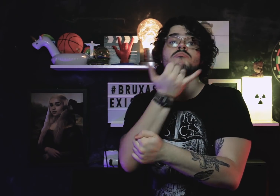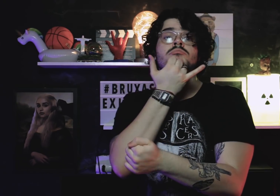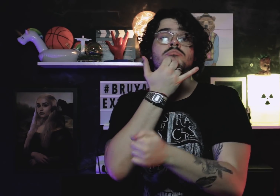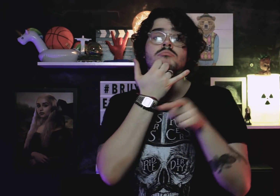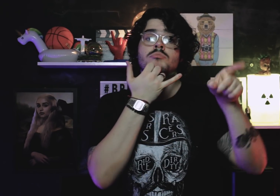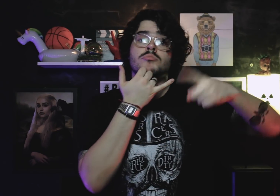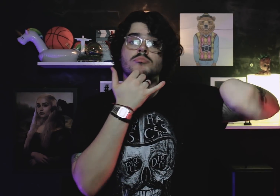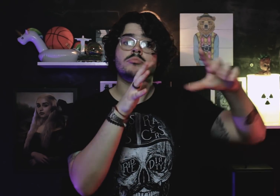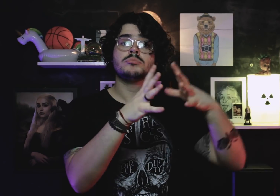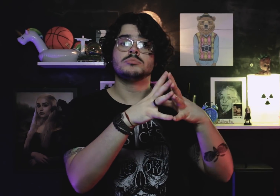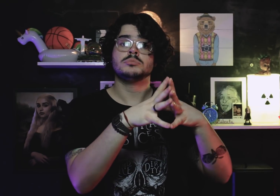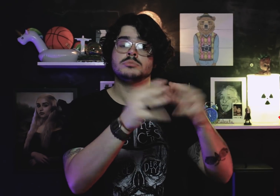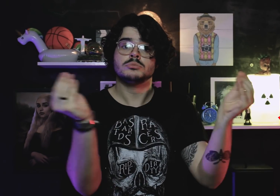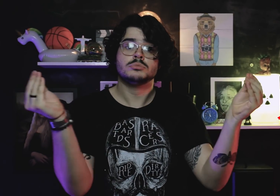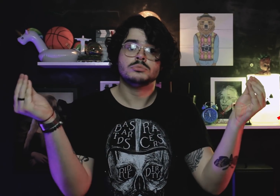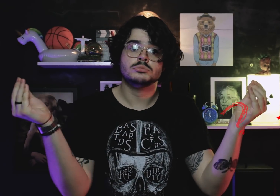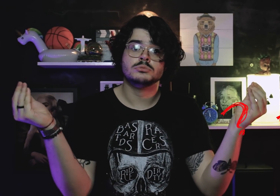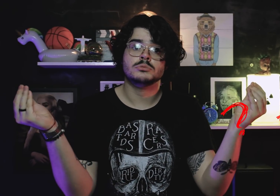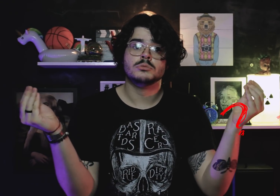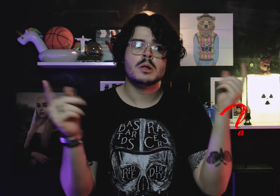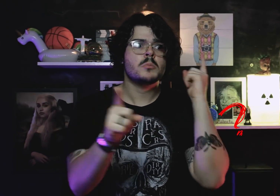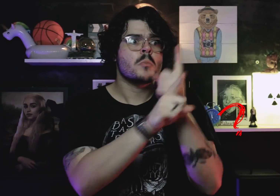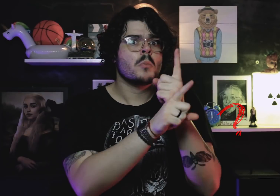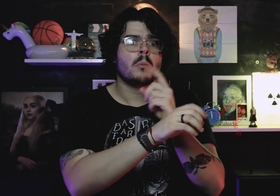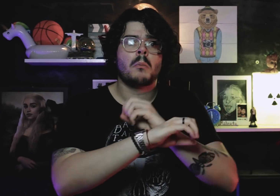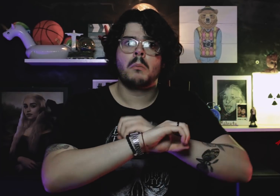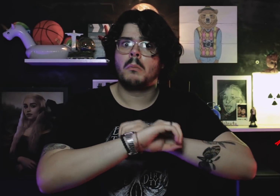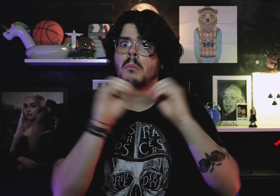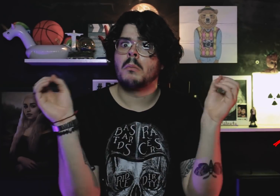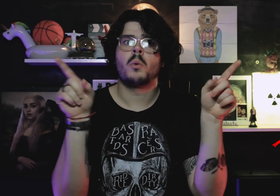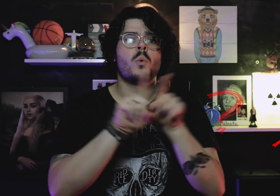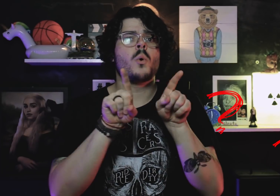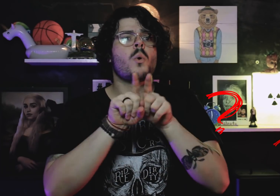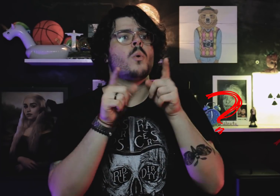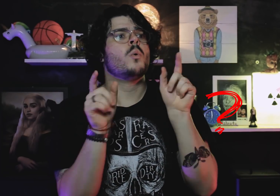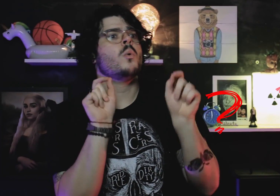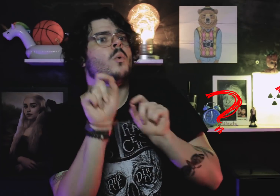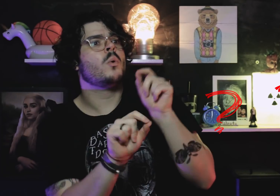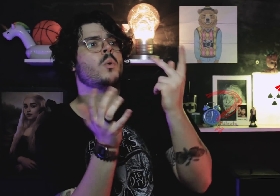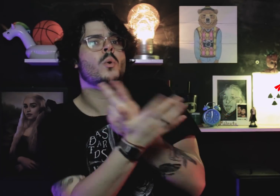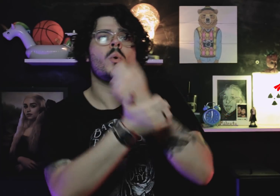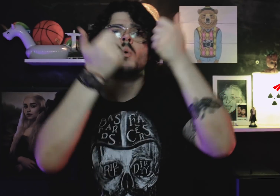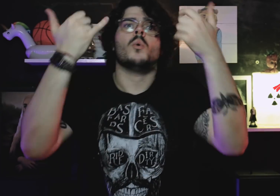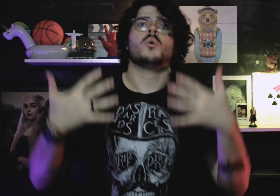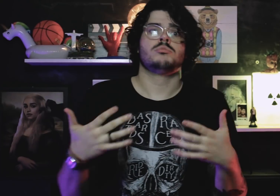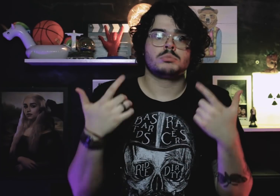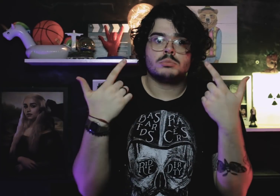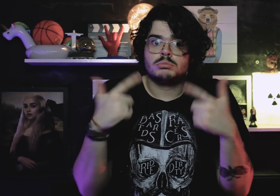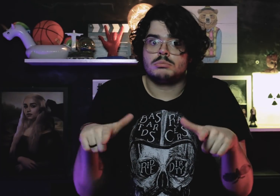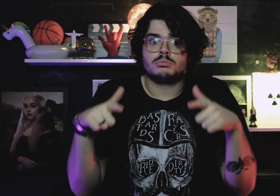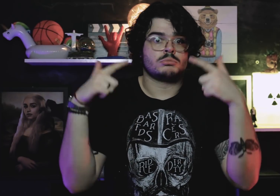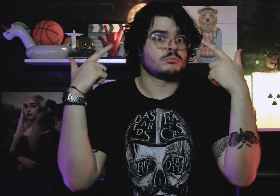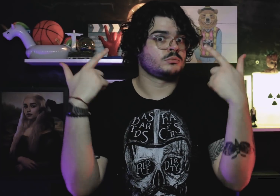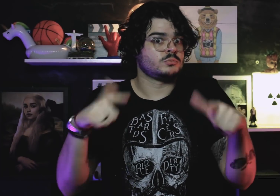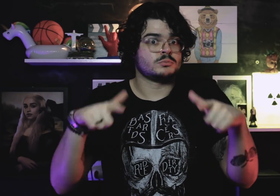simply disappeared from the village without explanation!